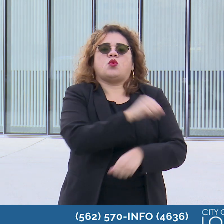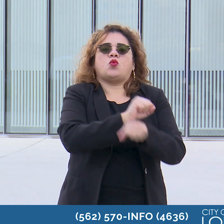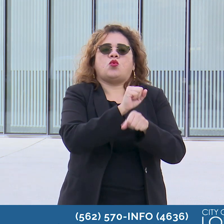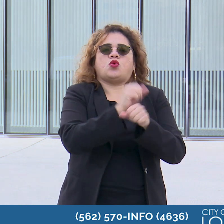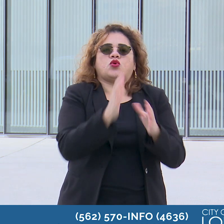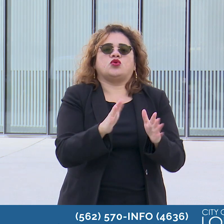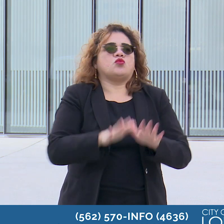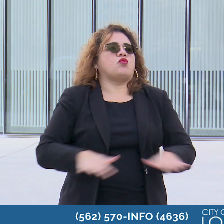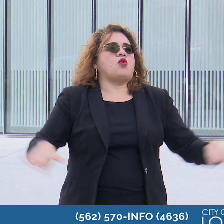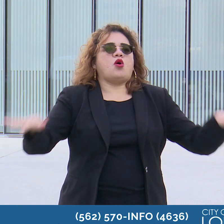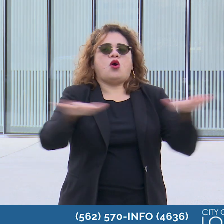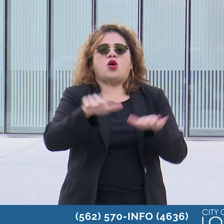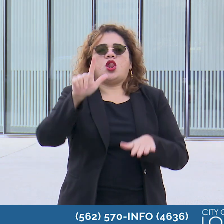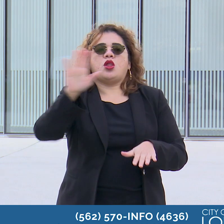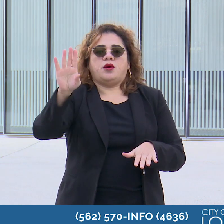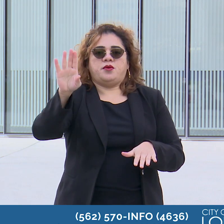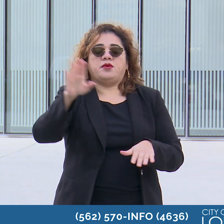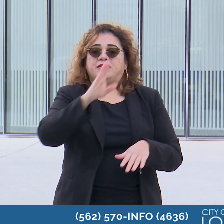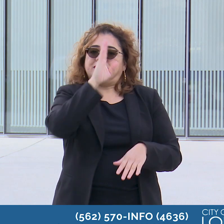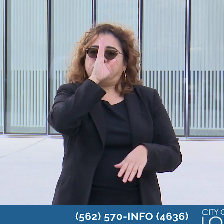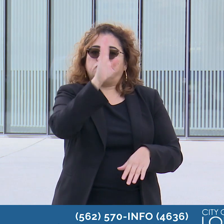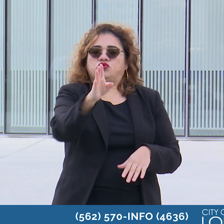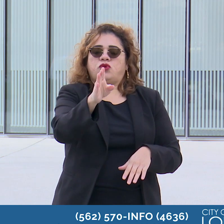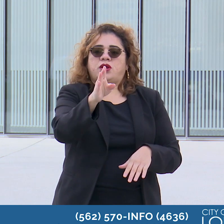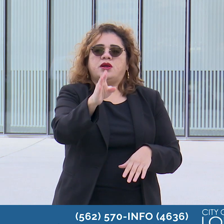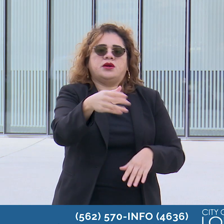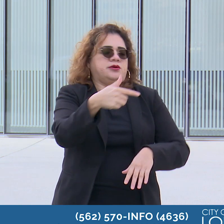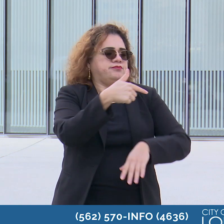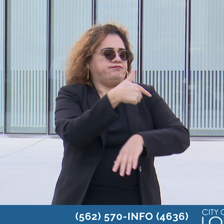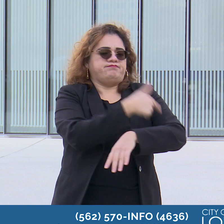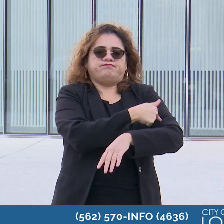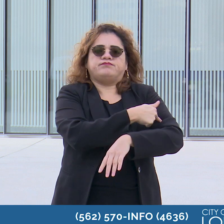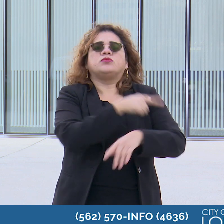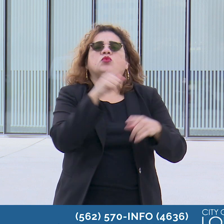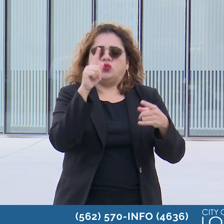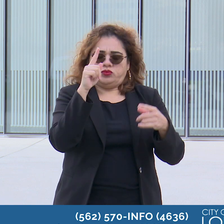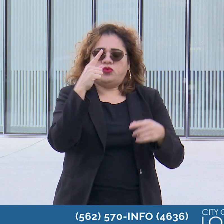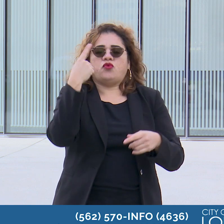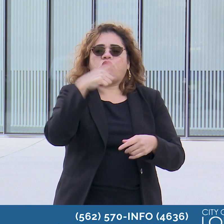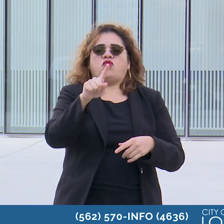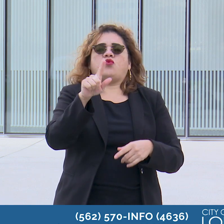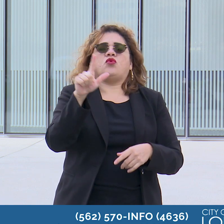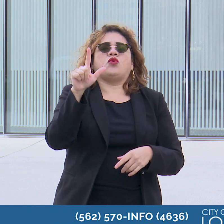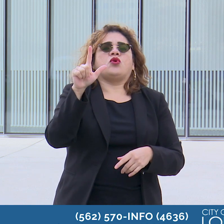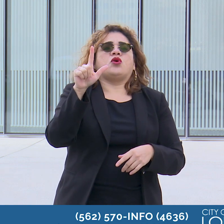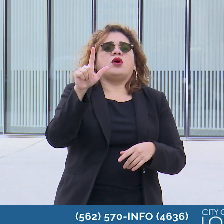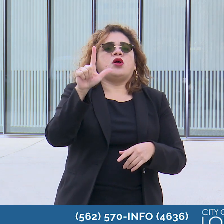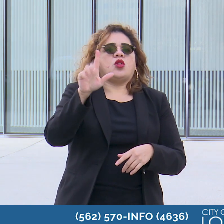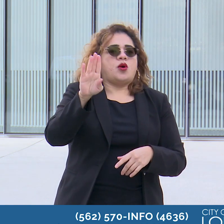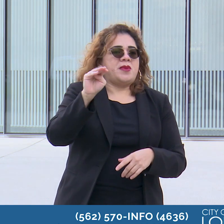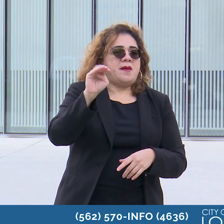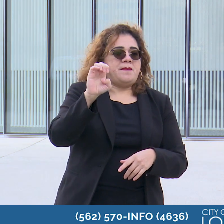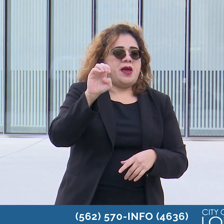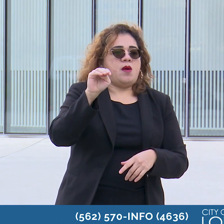We will be providing direct vaccinations to Long Beach Memorial, Millers Children Hospital,